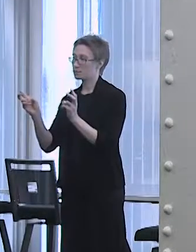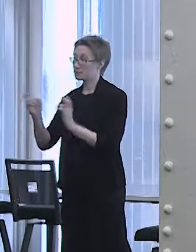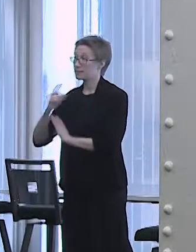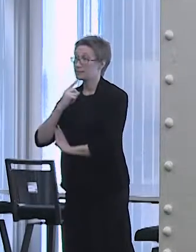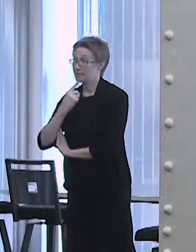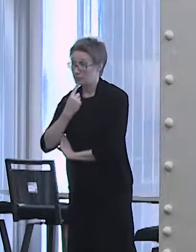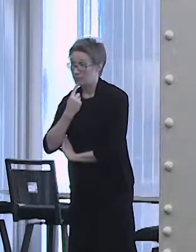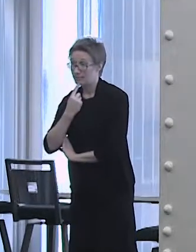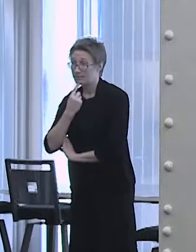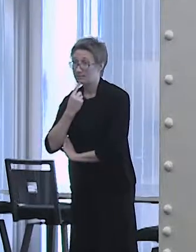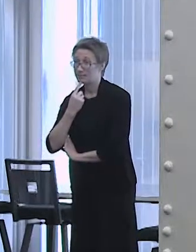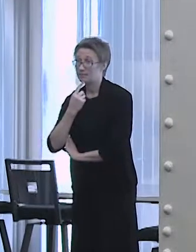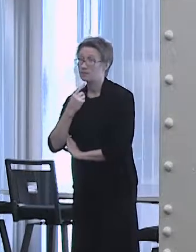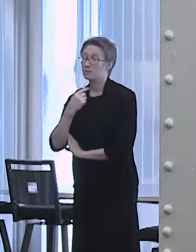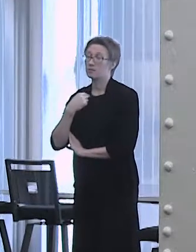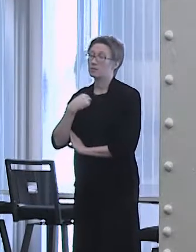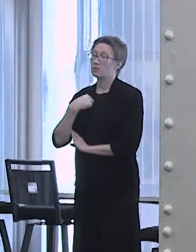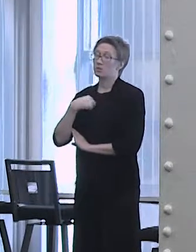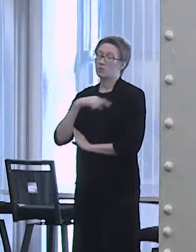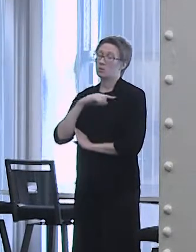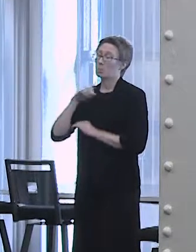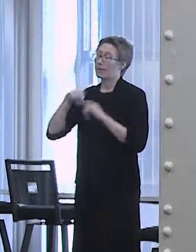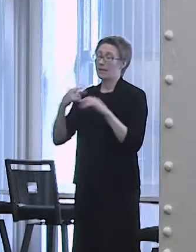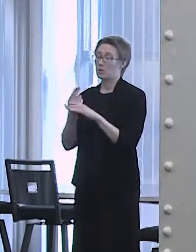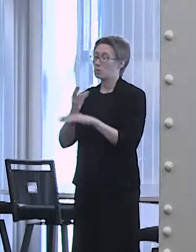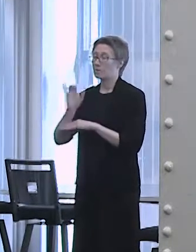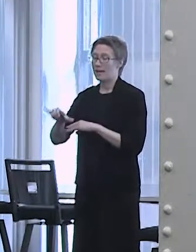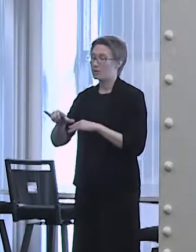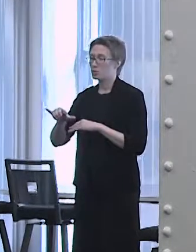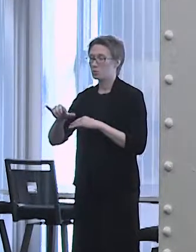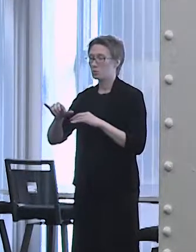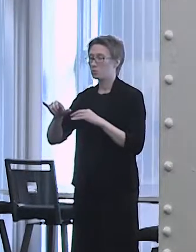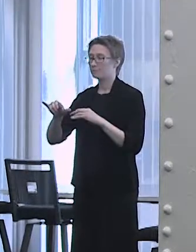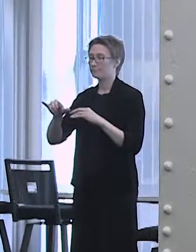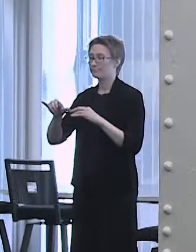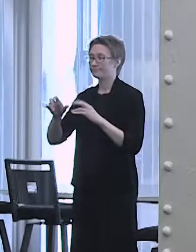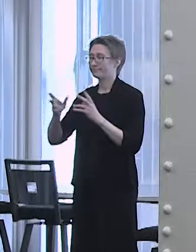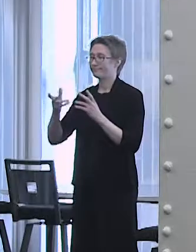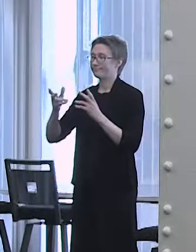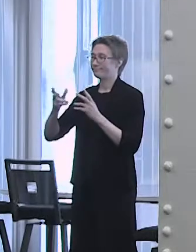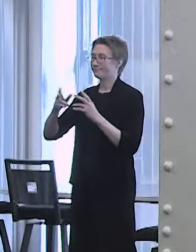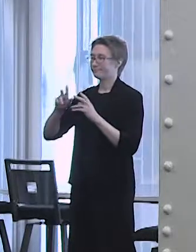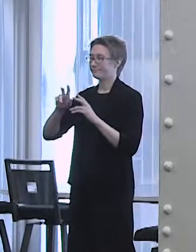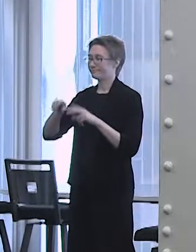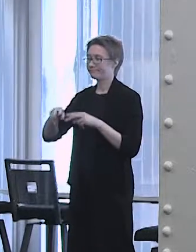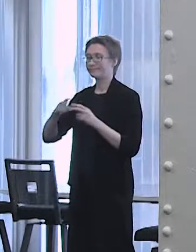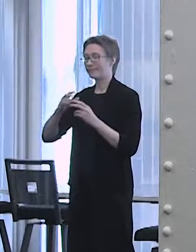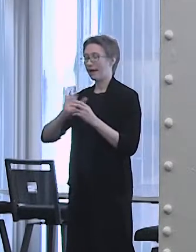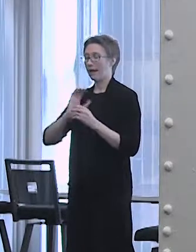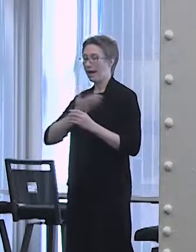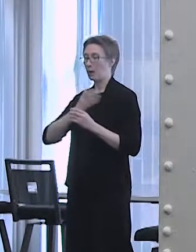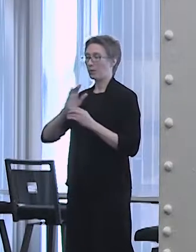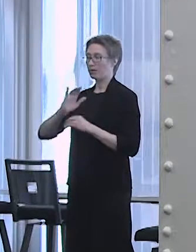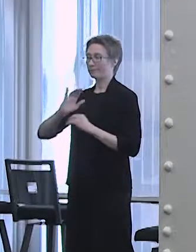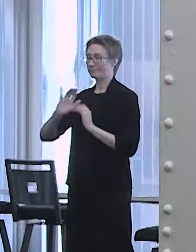to invalidate our own identities. Just because we have mental health struggles does not mean our gender identities are not real.